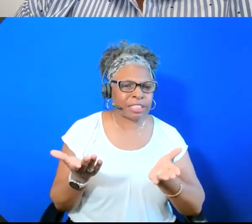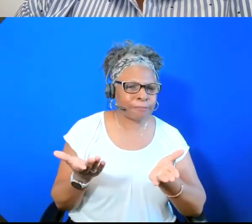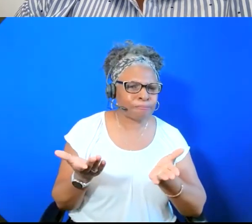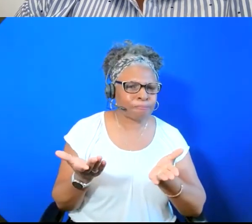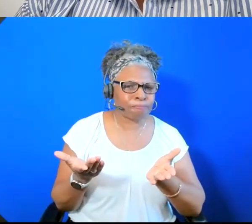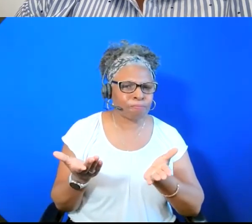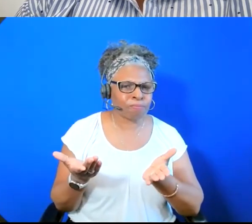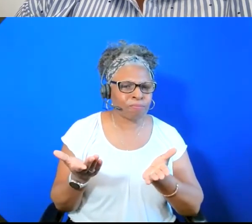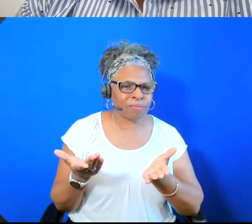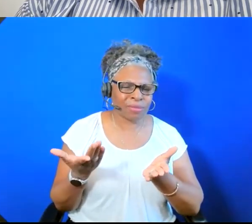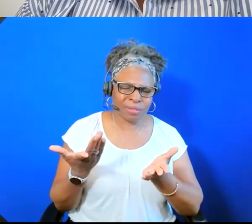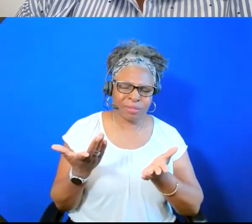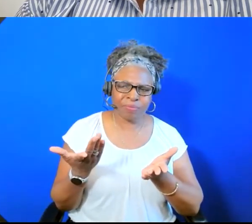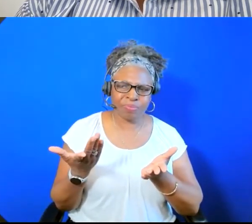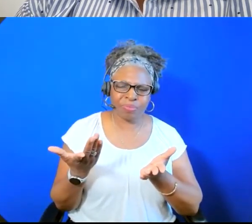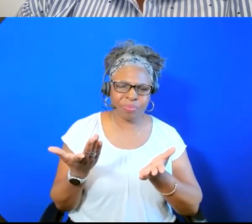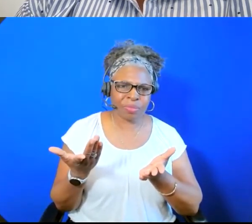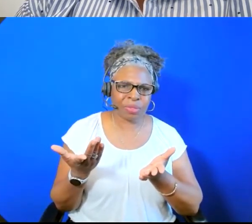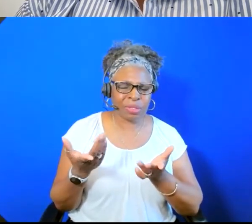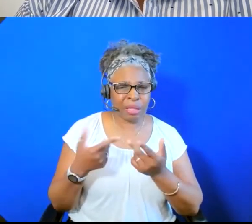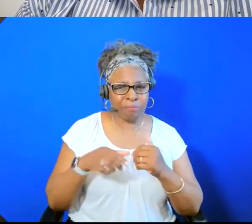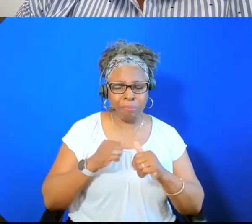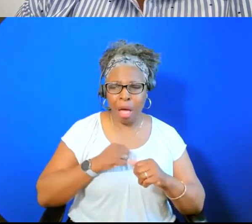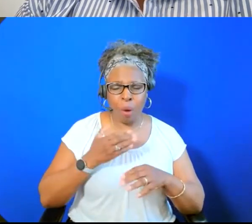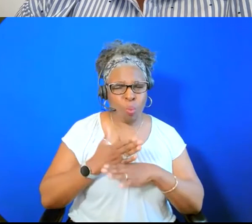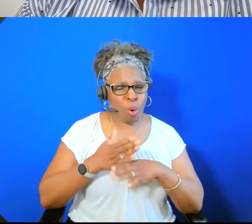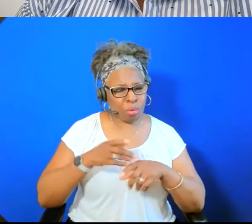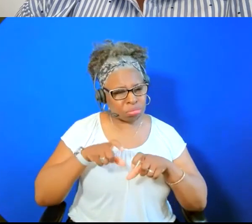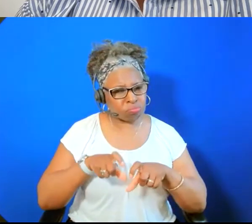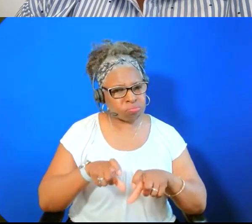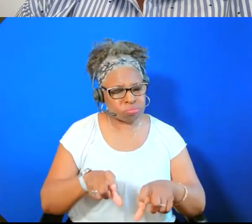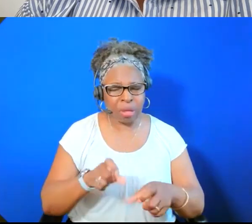of survival, and for my, if my works to carry on being able to be made,